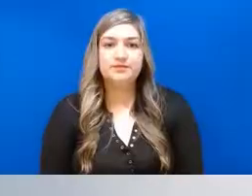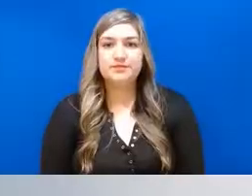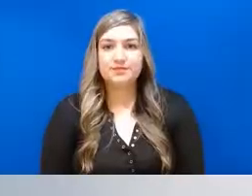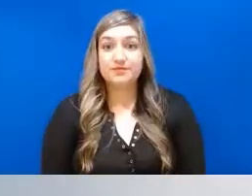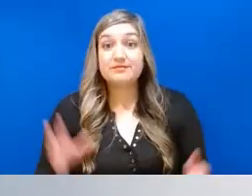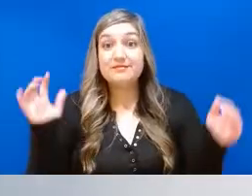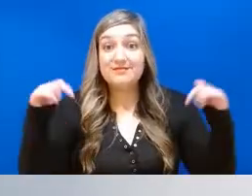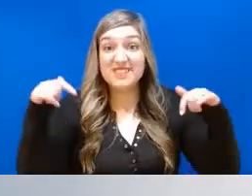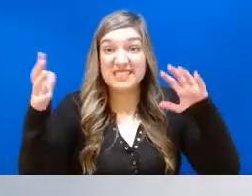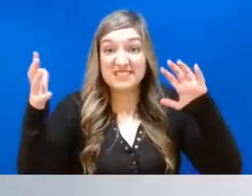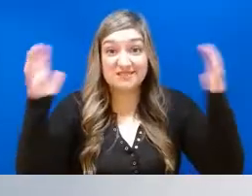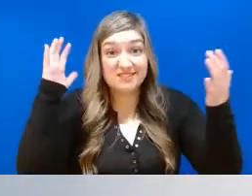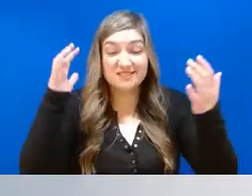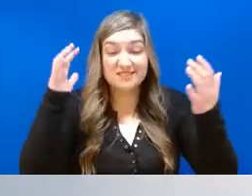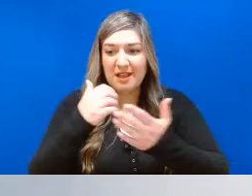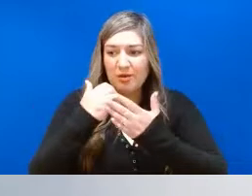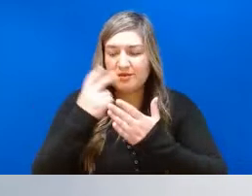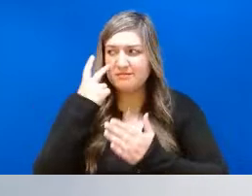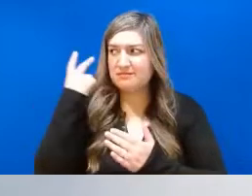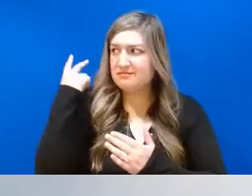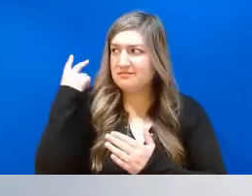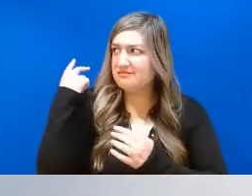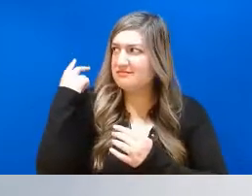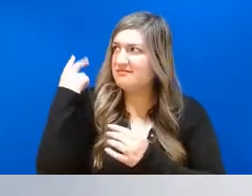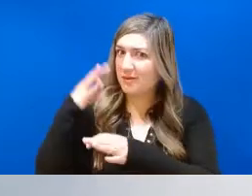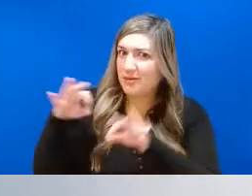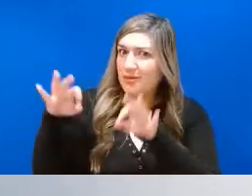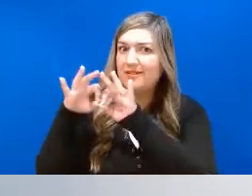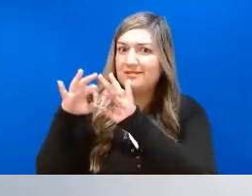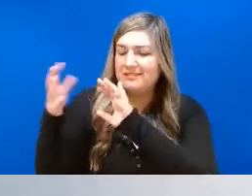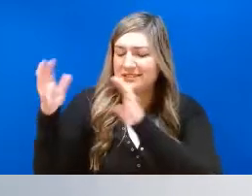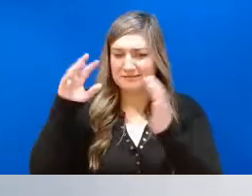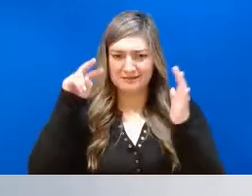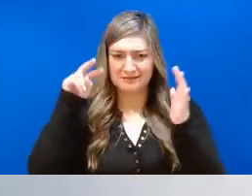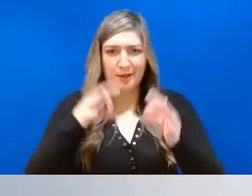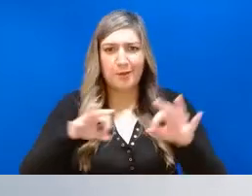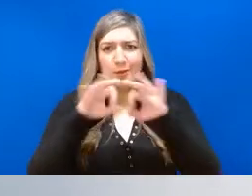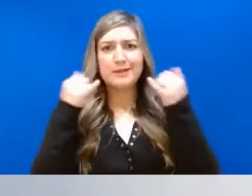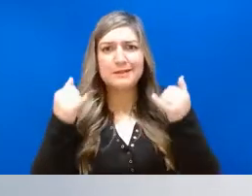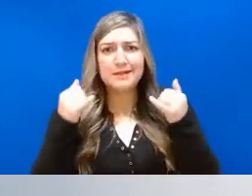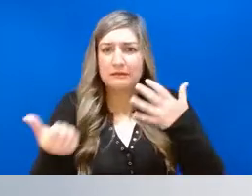what was important and changes and hold them up as priority. And how have we changed?